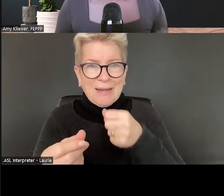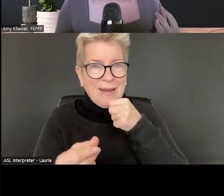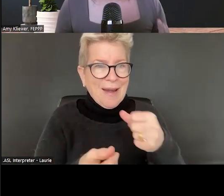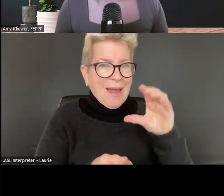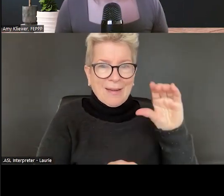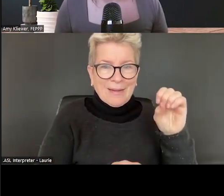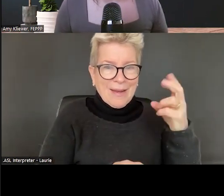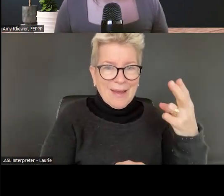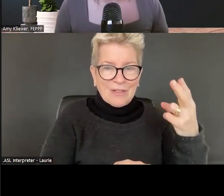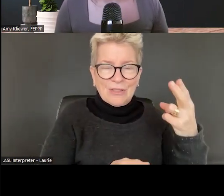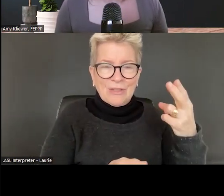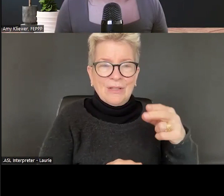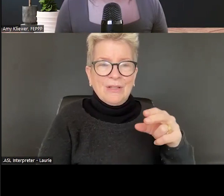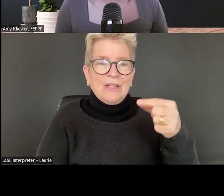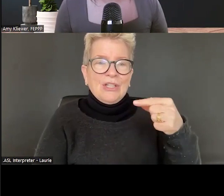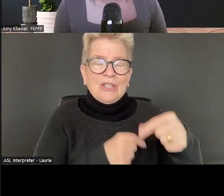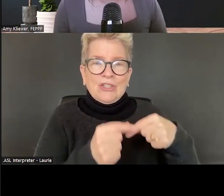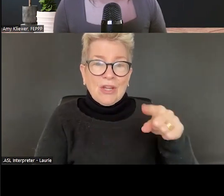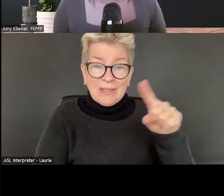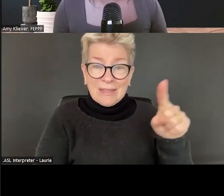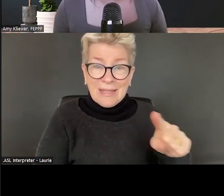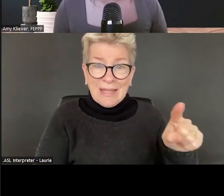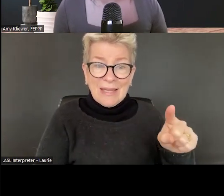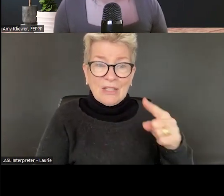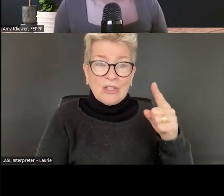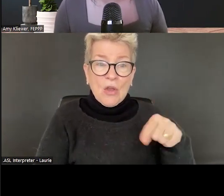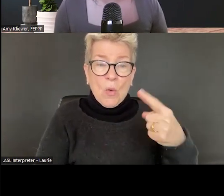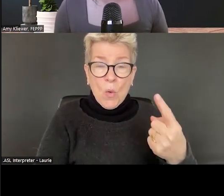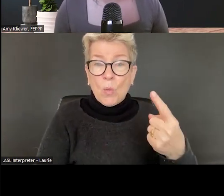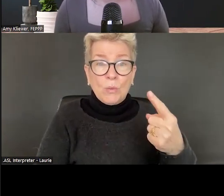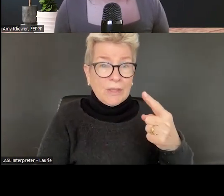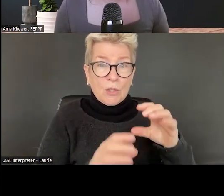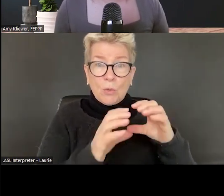out that Gen Z is the only generation to be online for their entire lives.